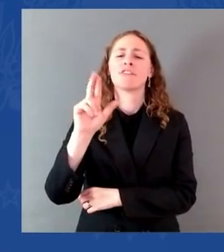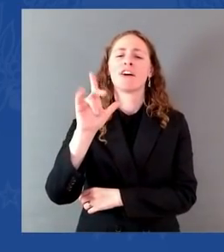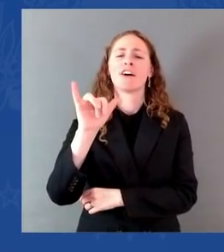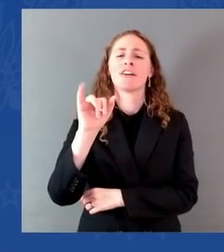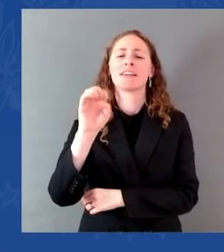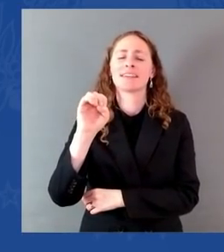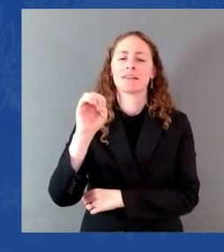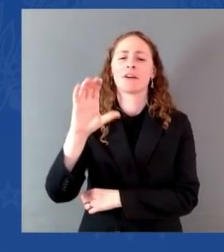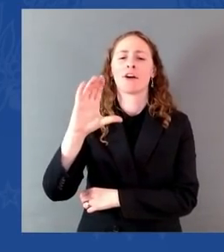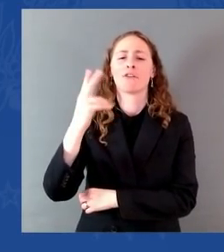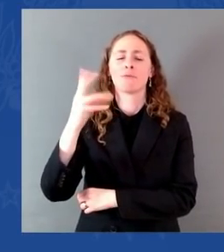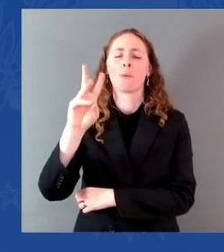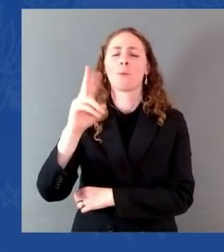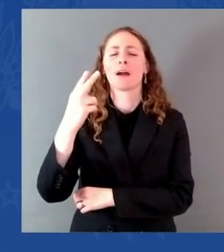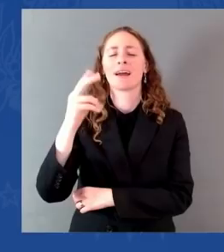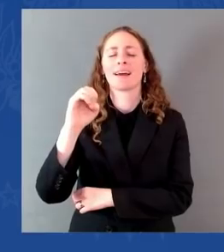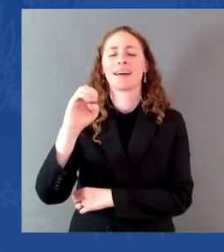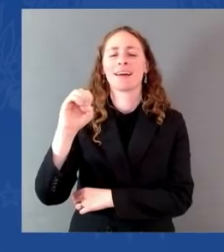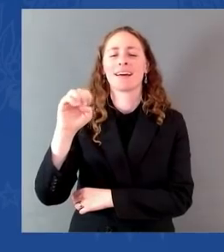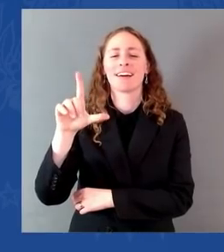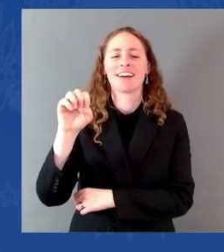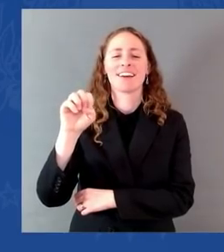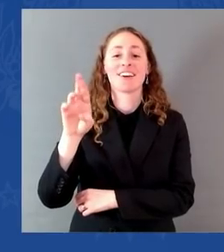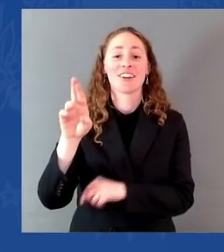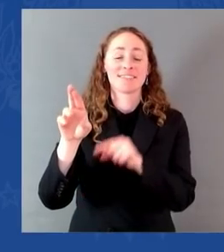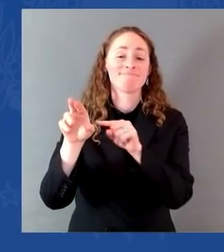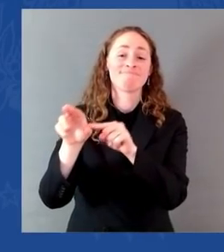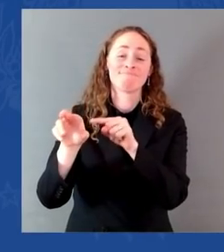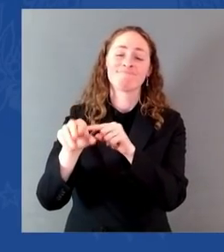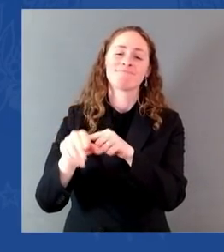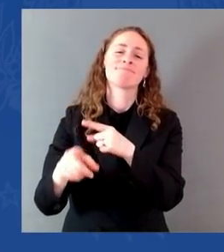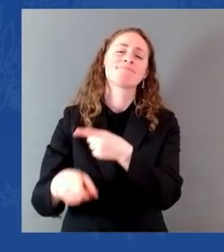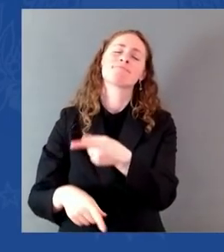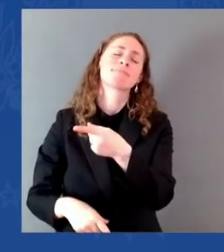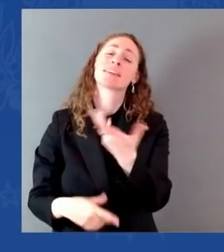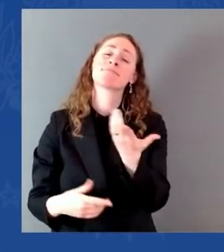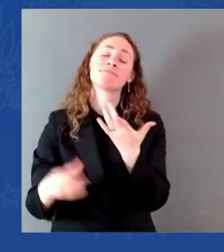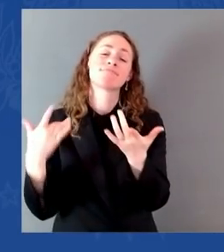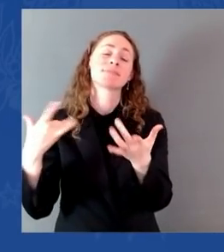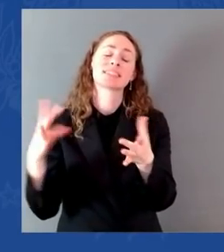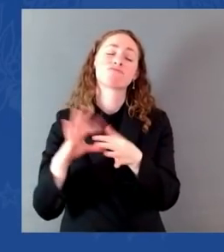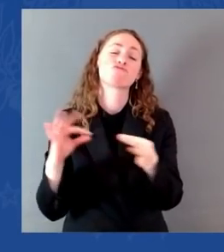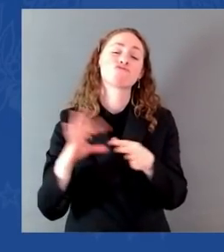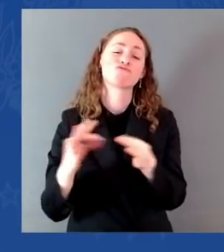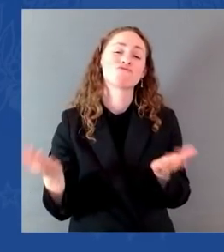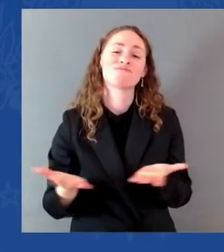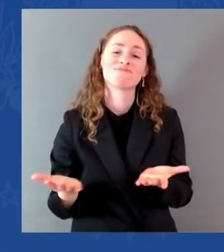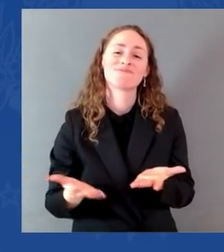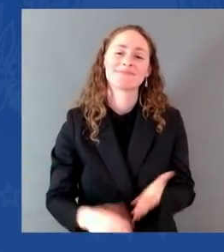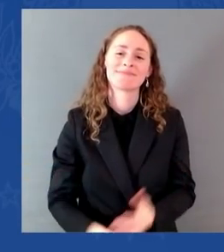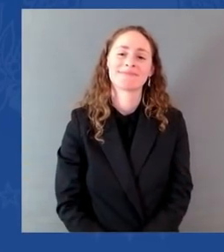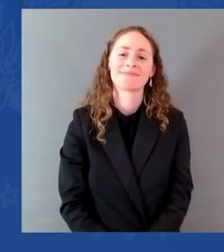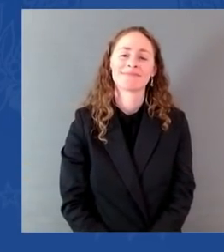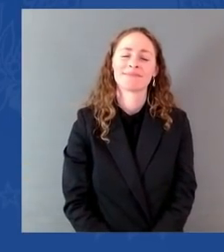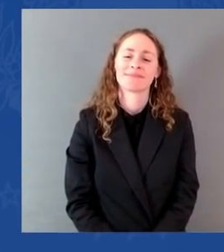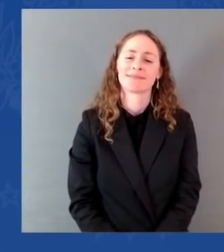There's no reason why it should be two hours faster to drive from Kansas City to St. Louis than take a train.